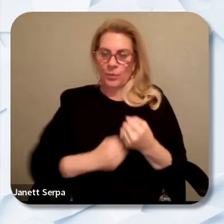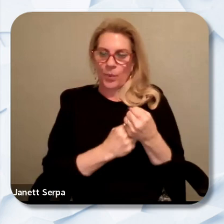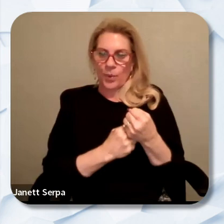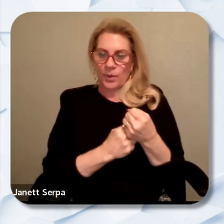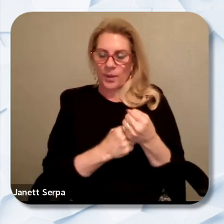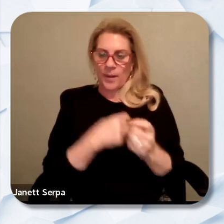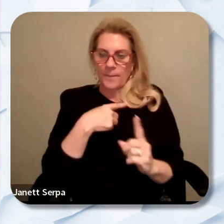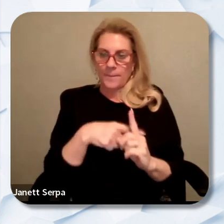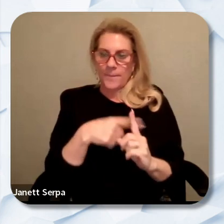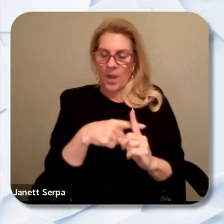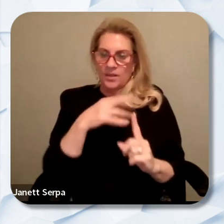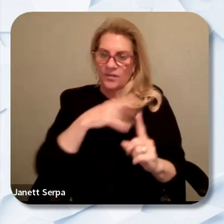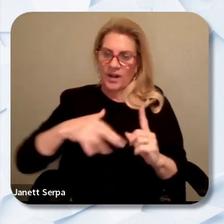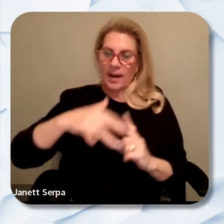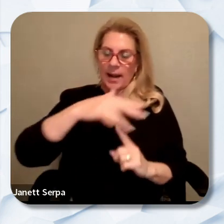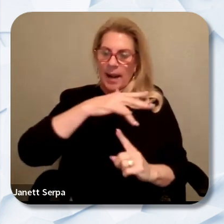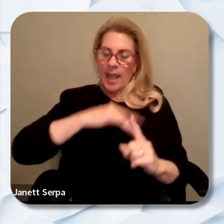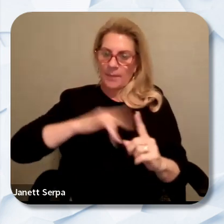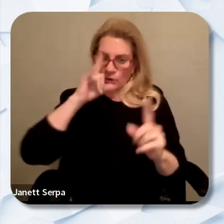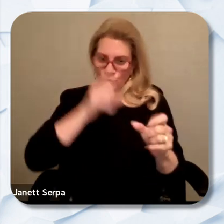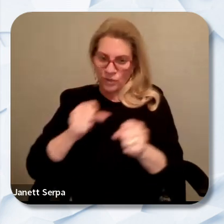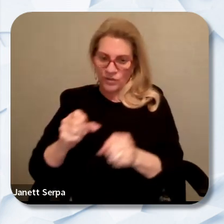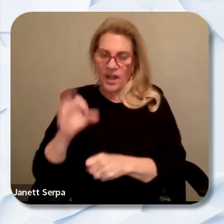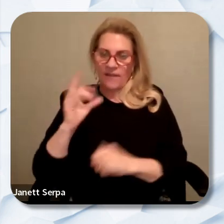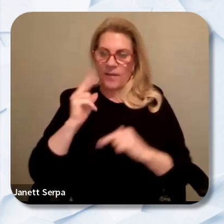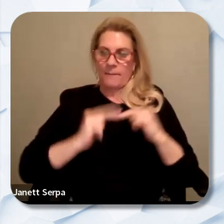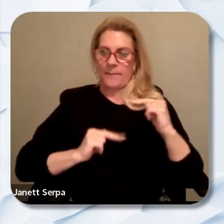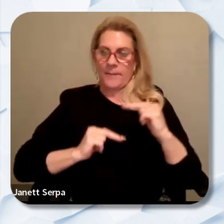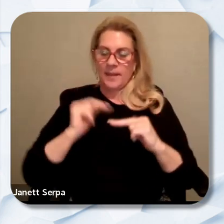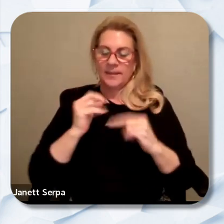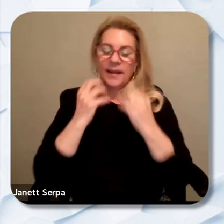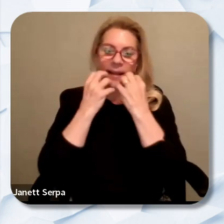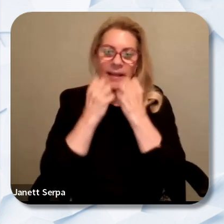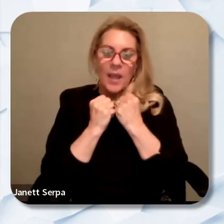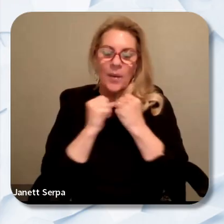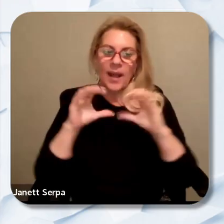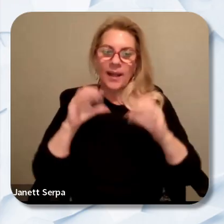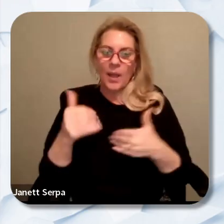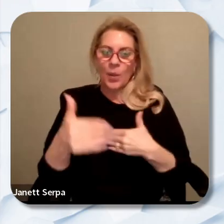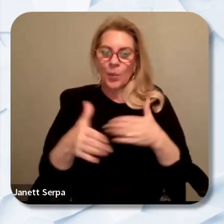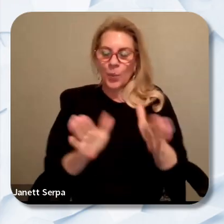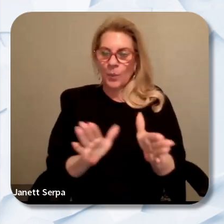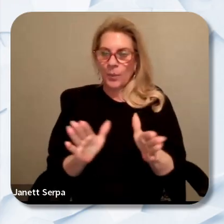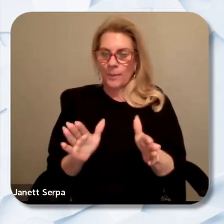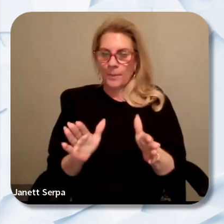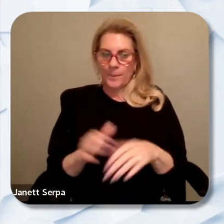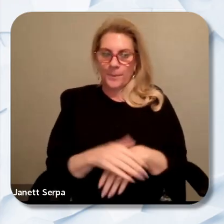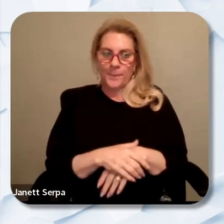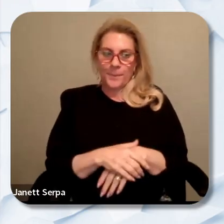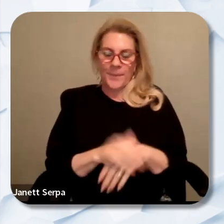positive climate dimension strategy of building a caring classroom community. How might we do